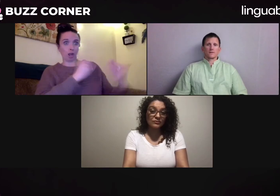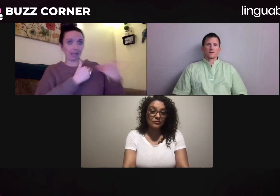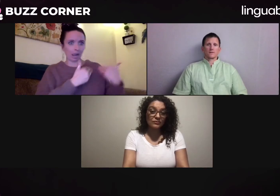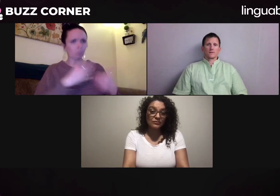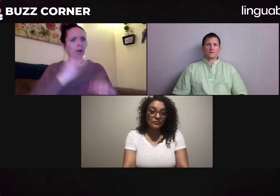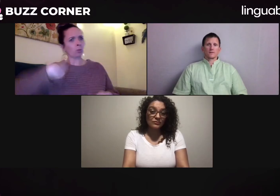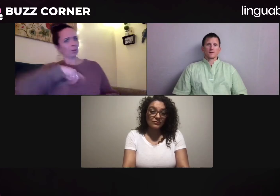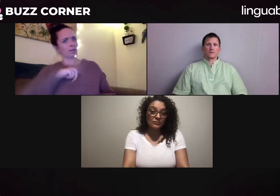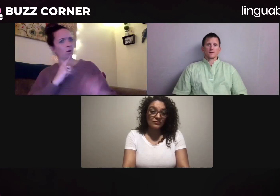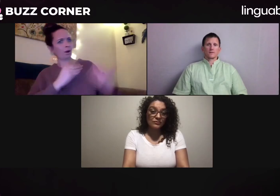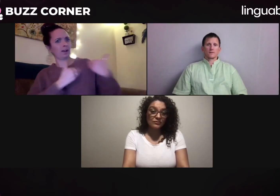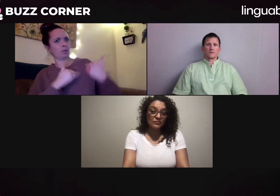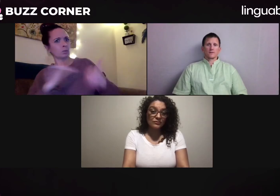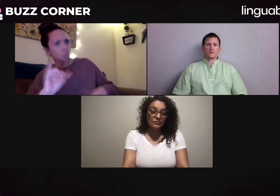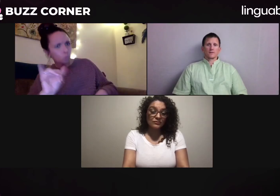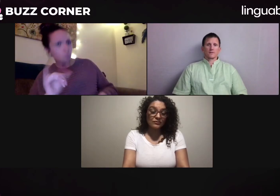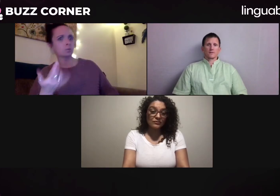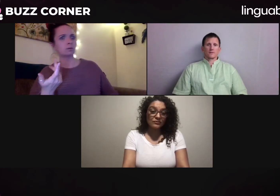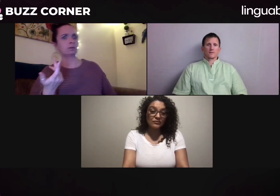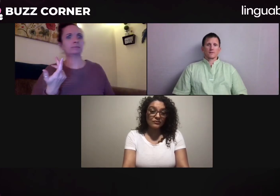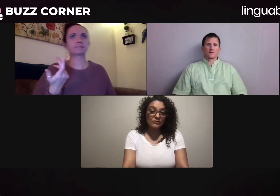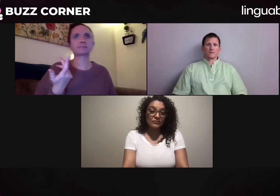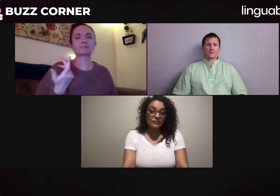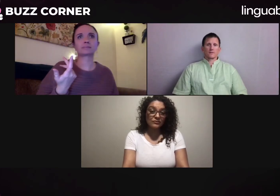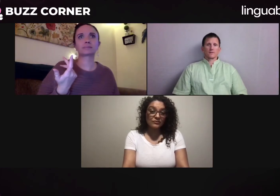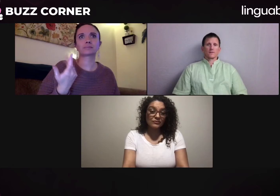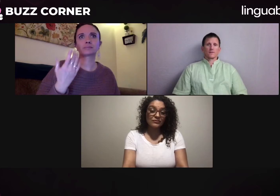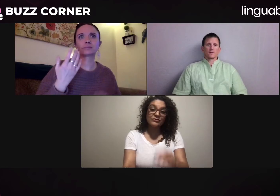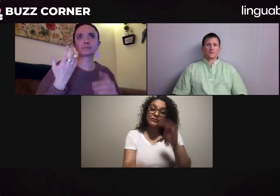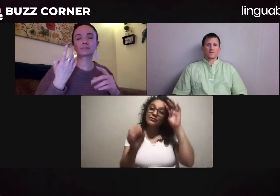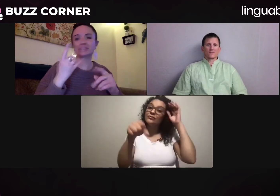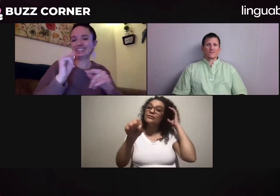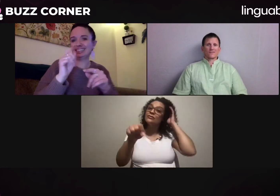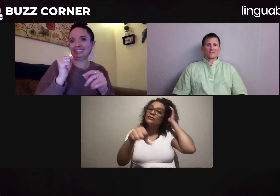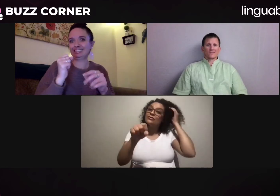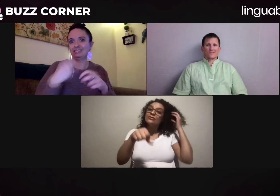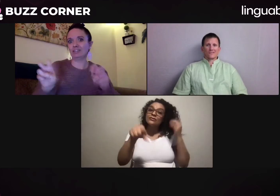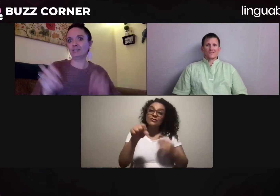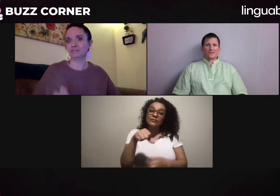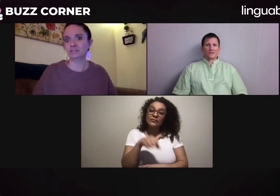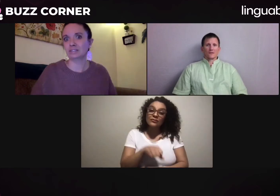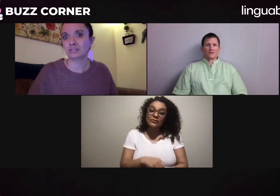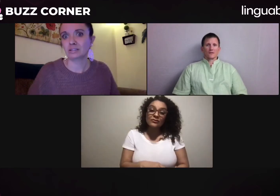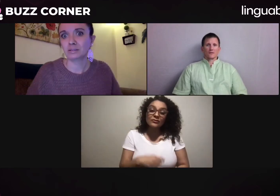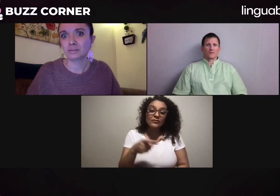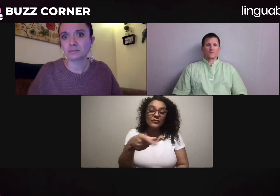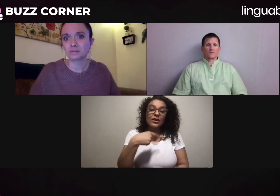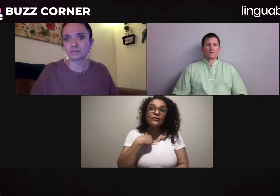some accountability among all parties. And I know it's not easy.